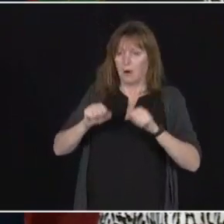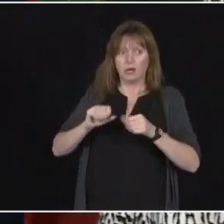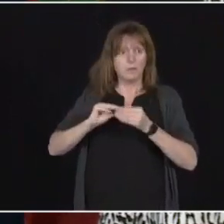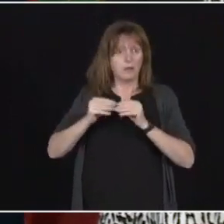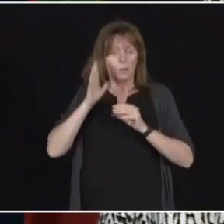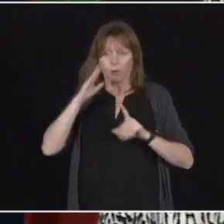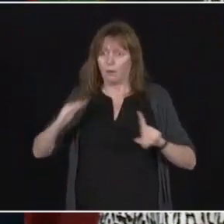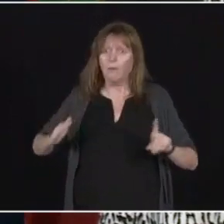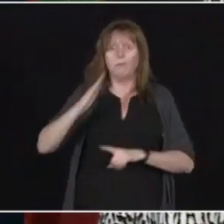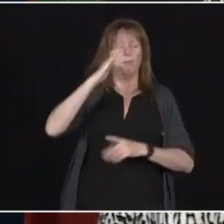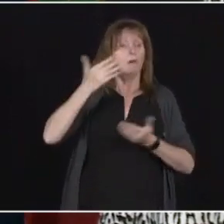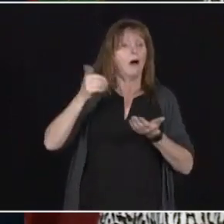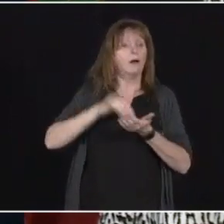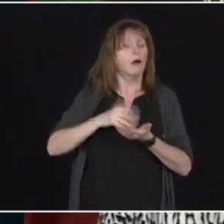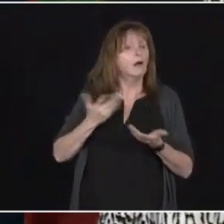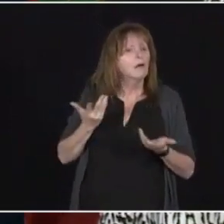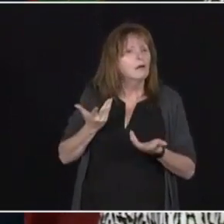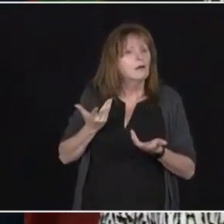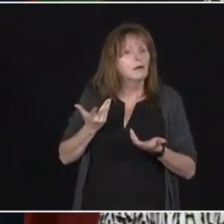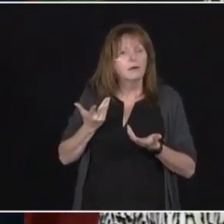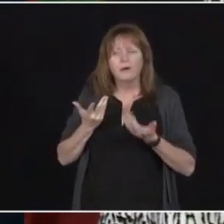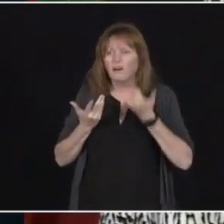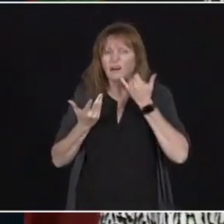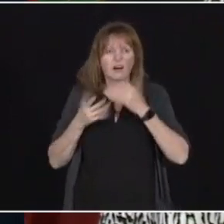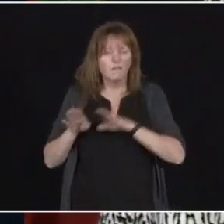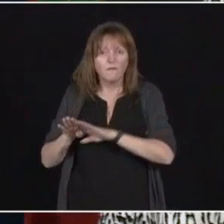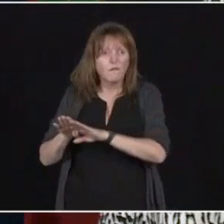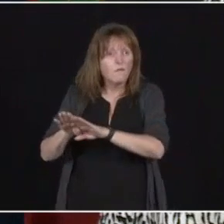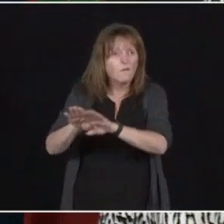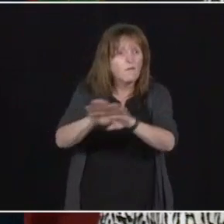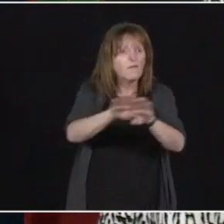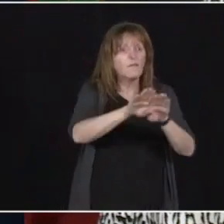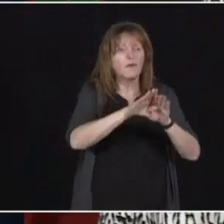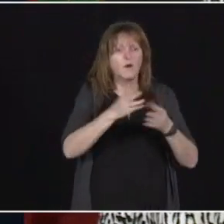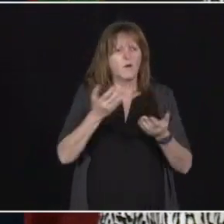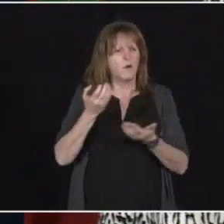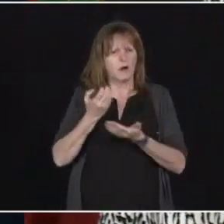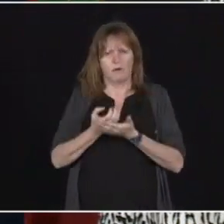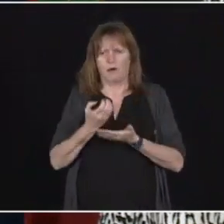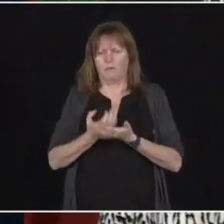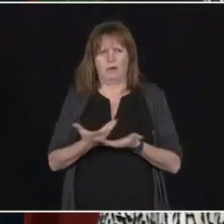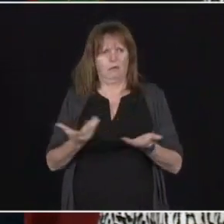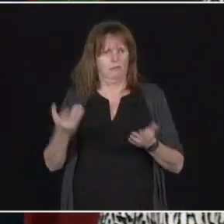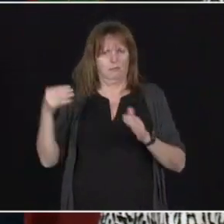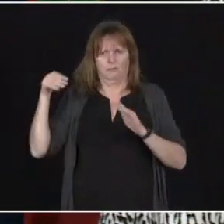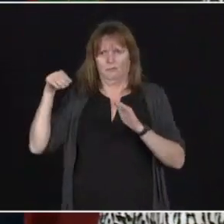calamity isn't certainty if people do not get the chance to